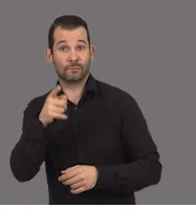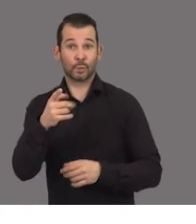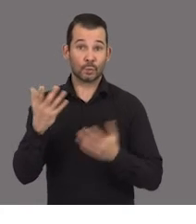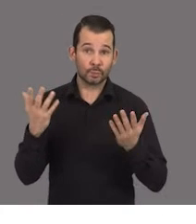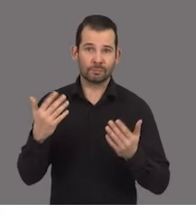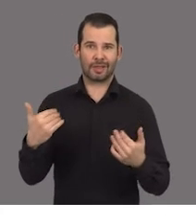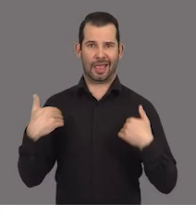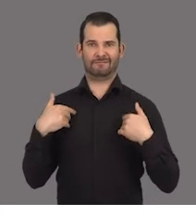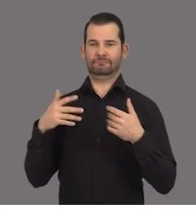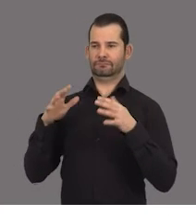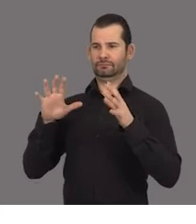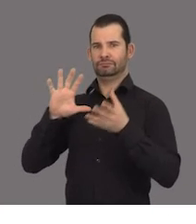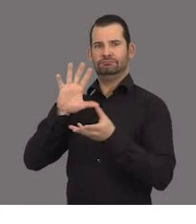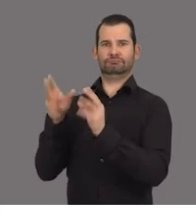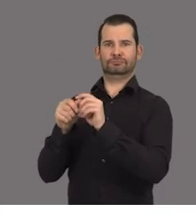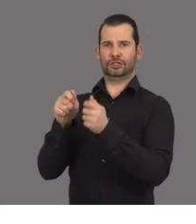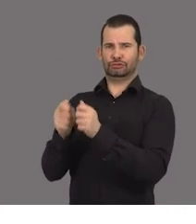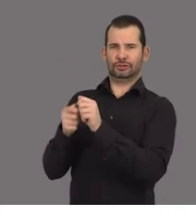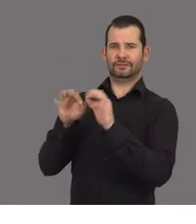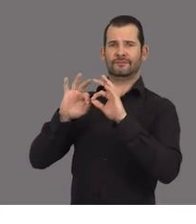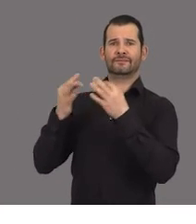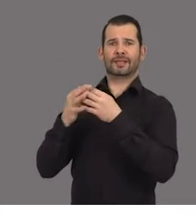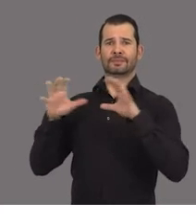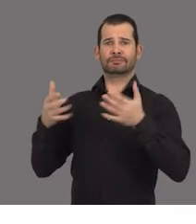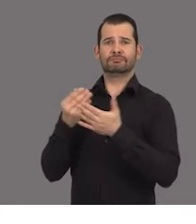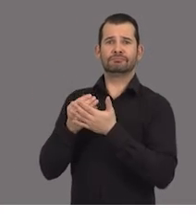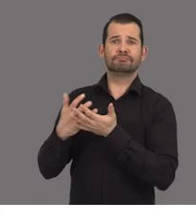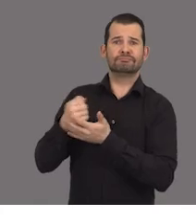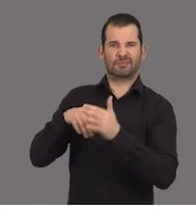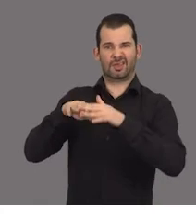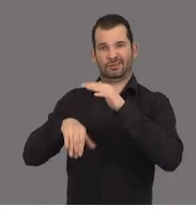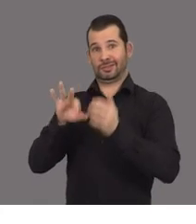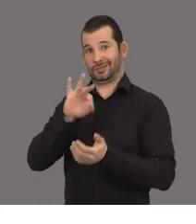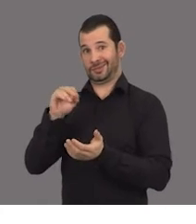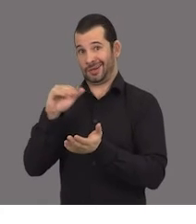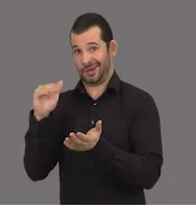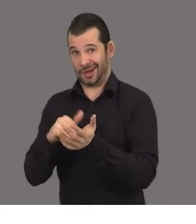have an adjusted family net income of less than $90,000;